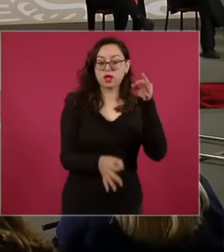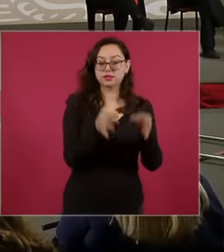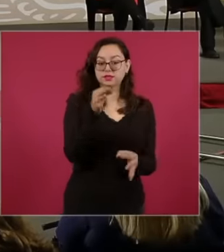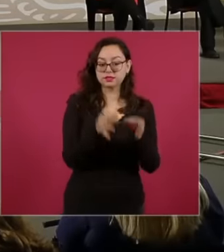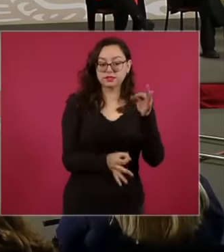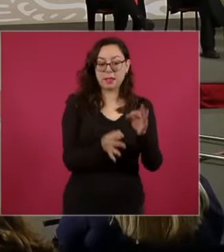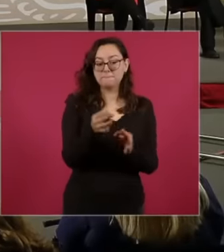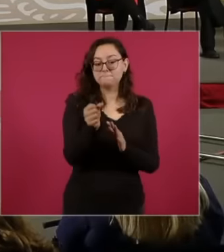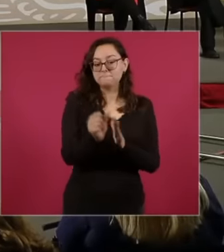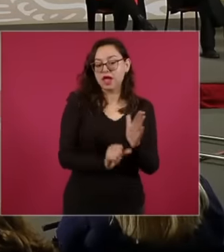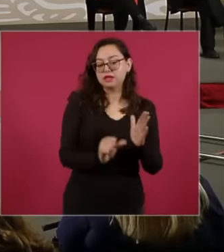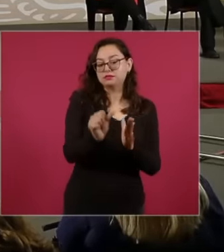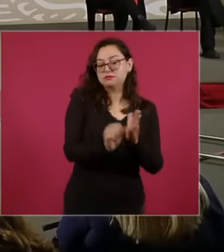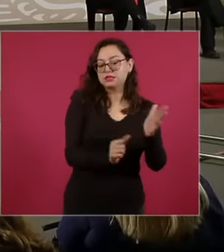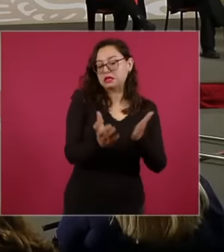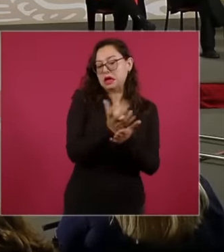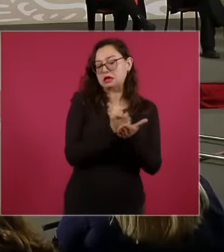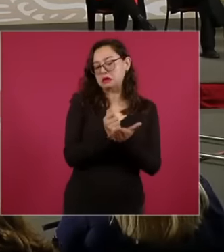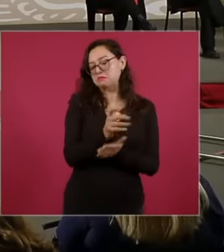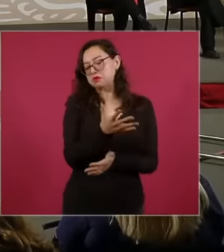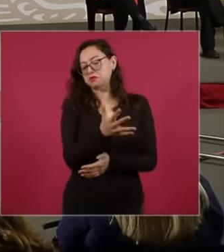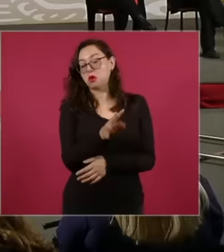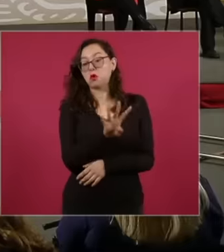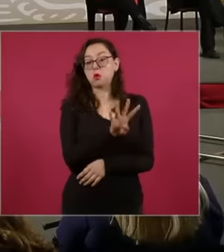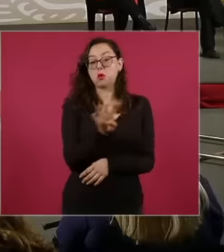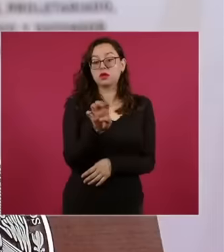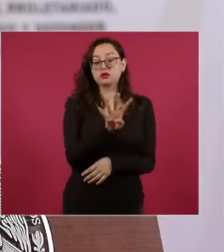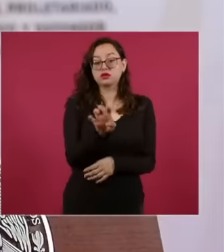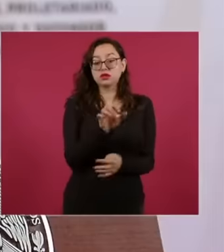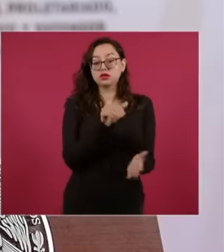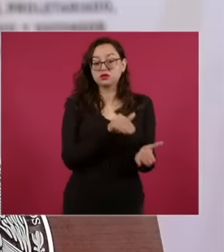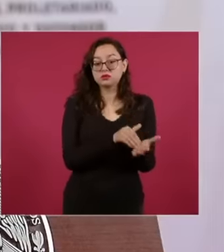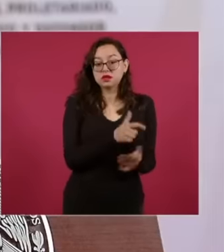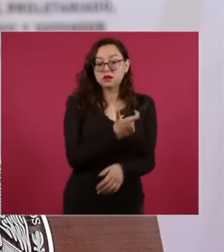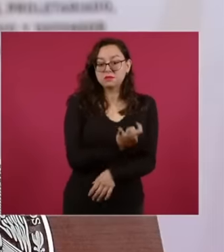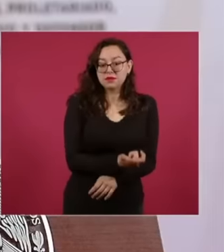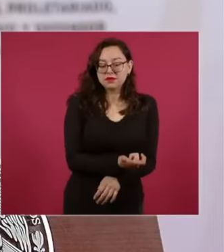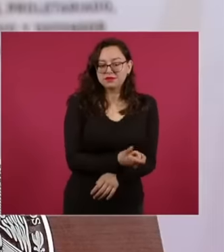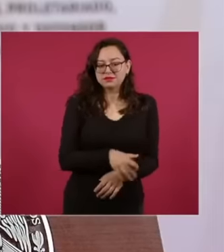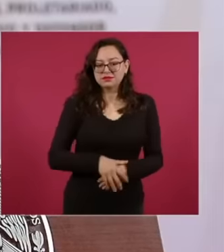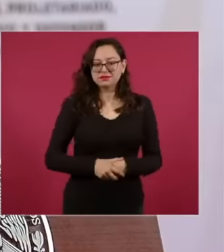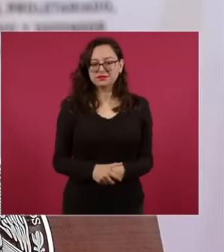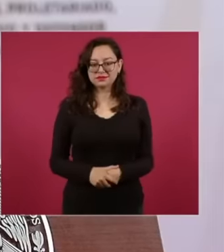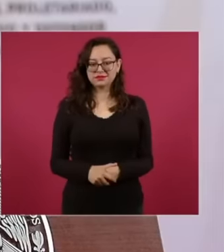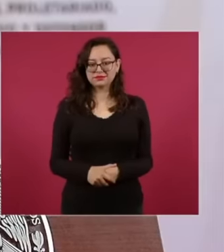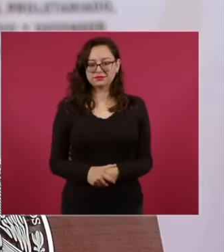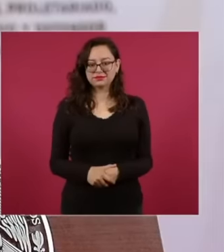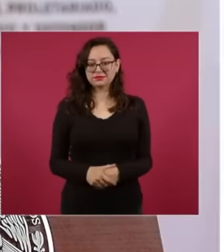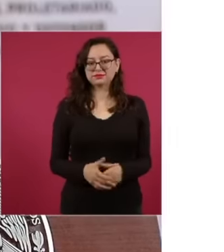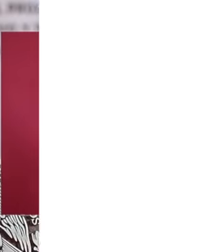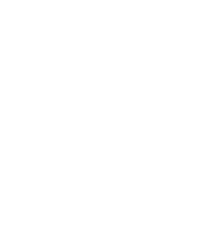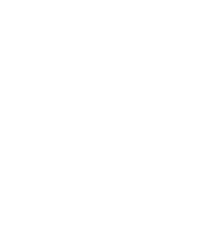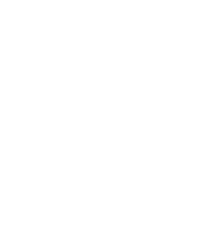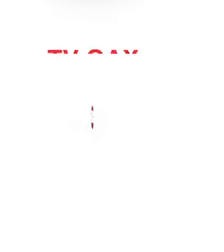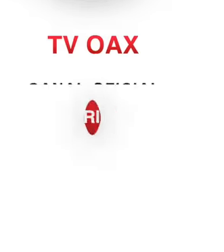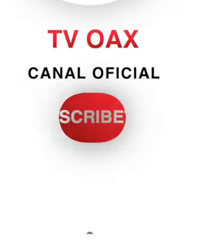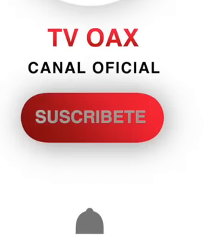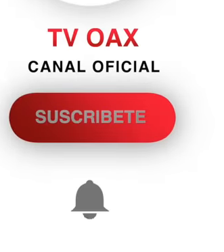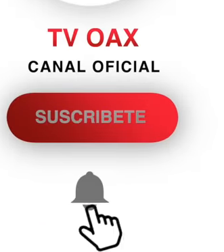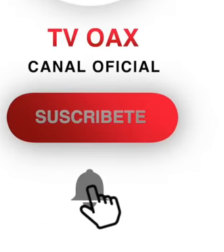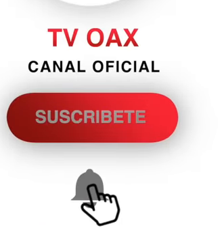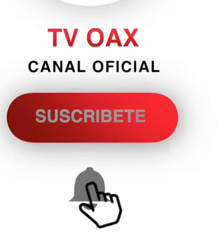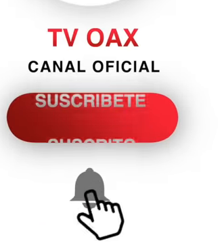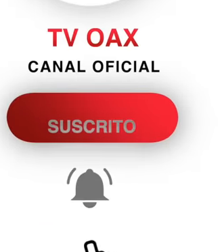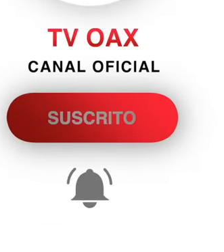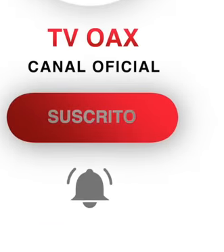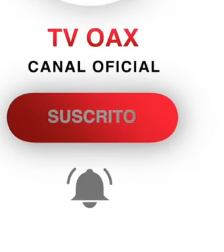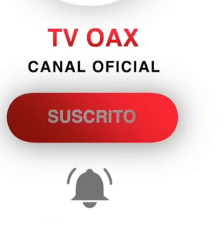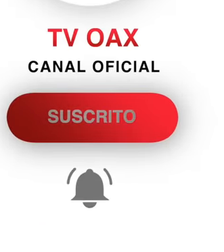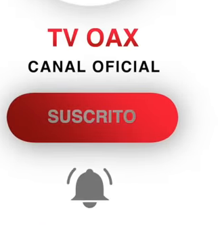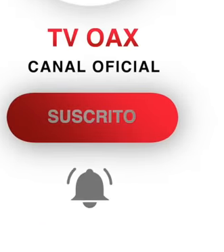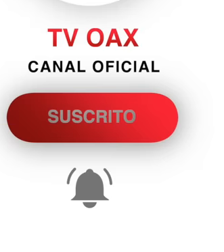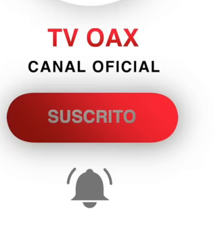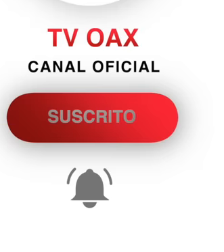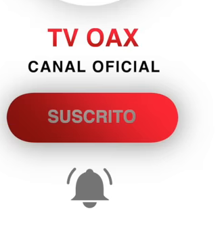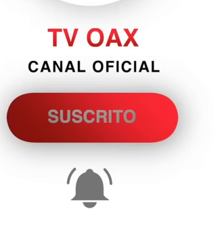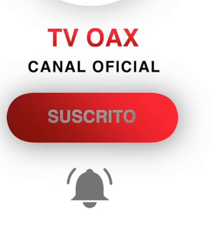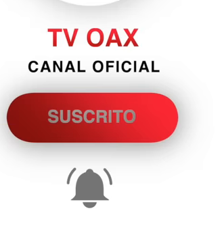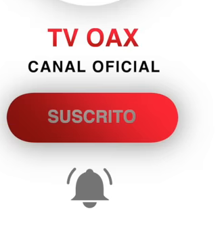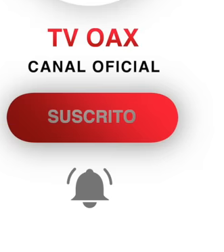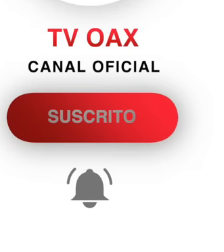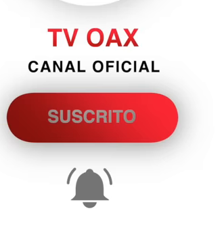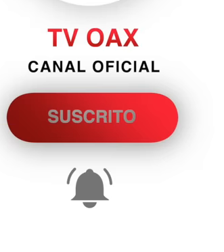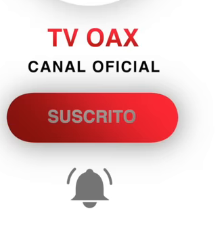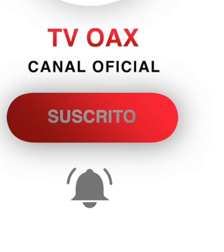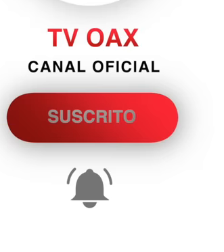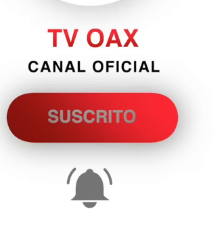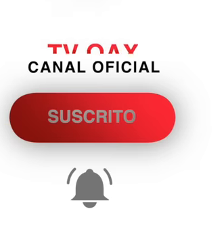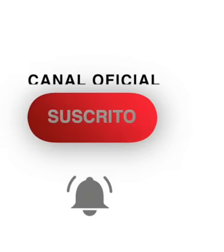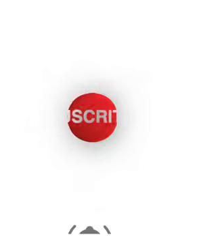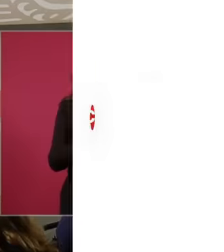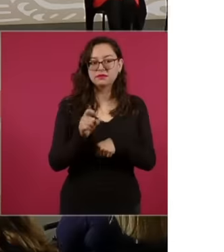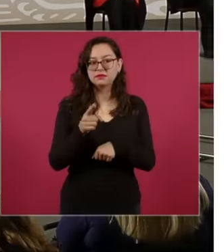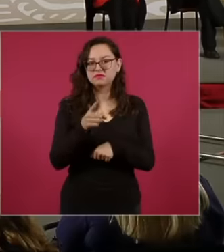and yet they try to deceive the rank and file workers here is the comparison we made of